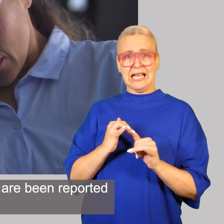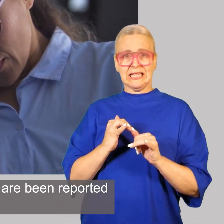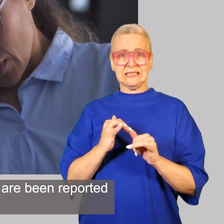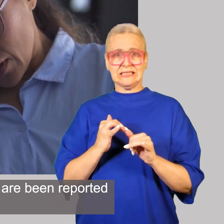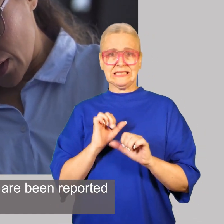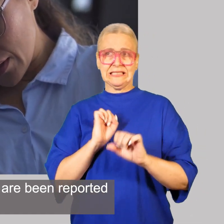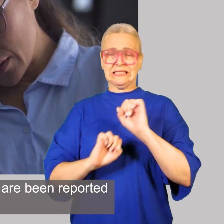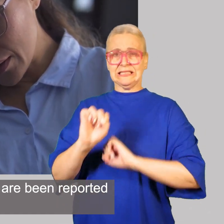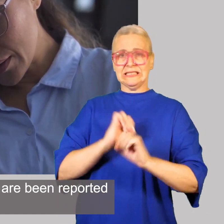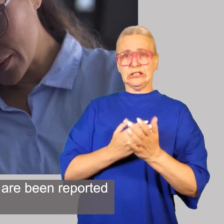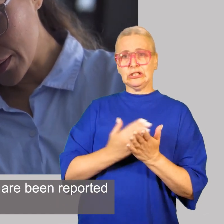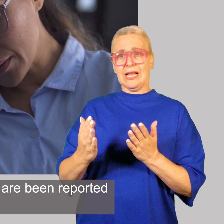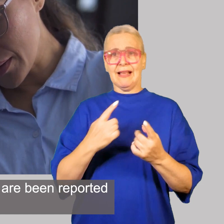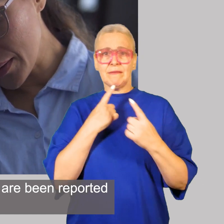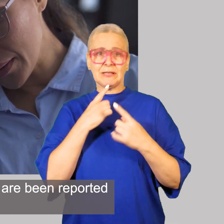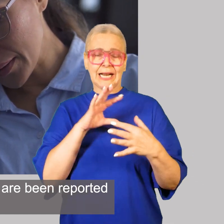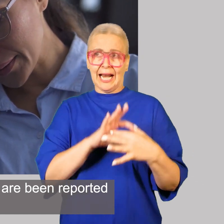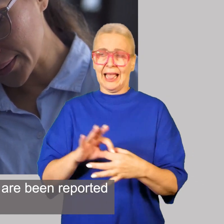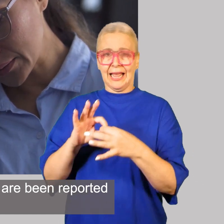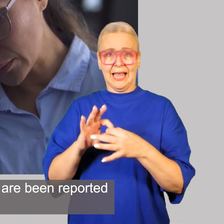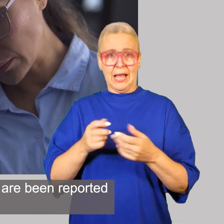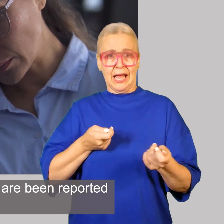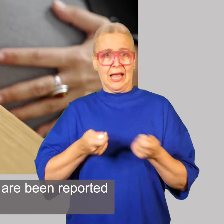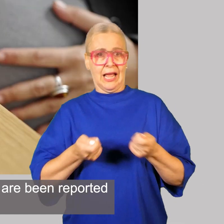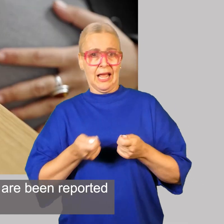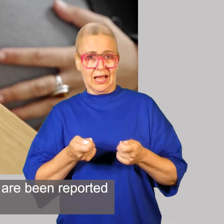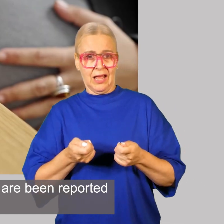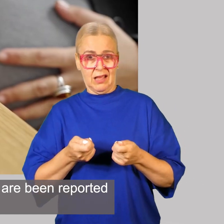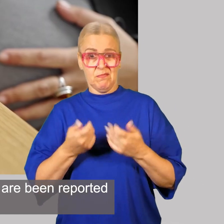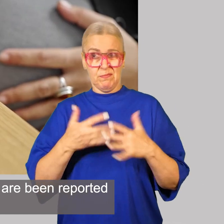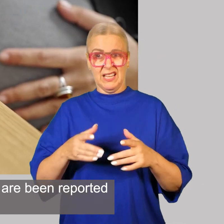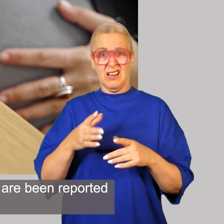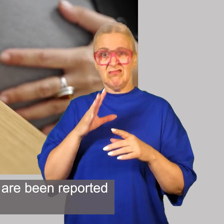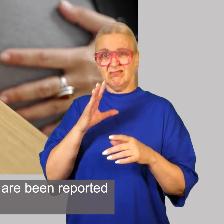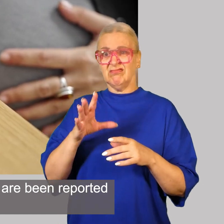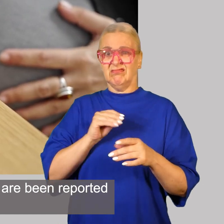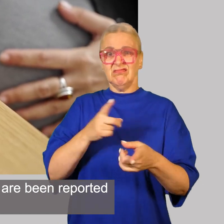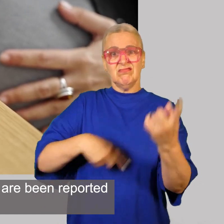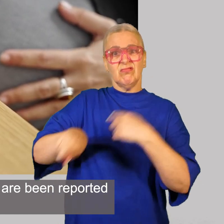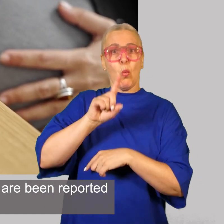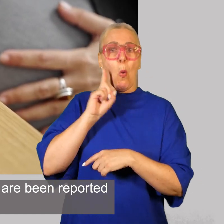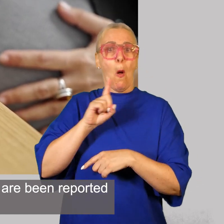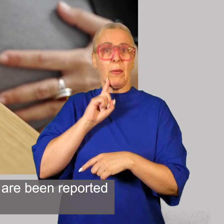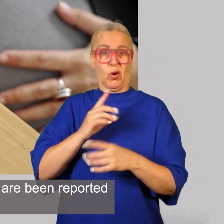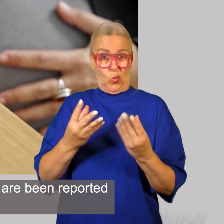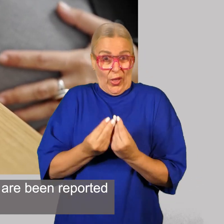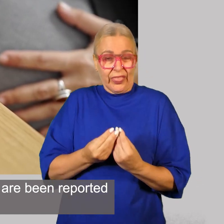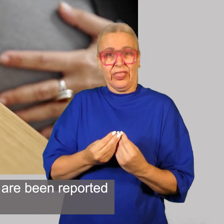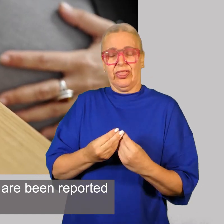and hesitance to share GDM-management data are been reported by women with GDM.